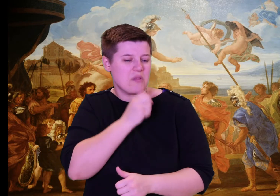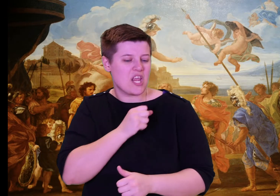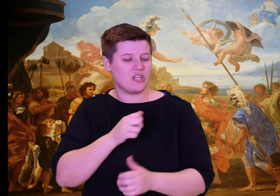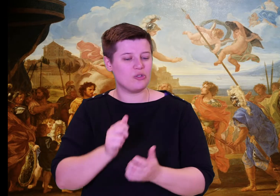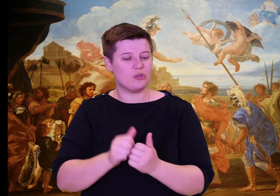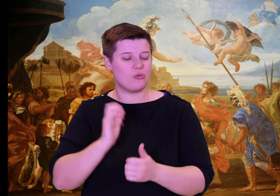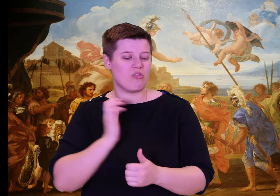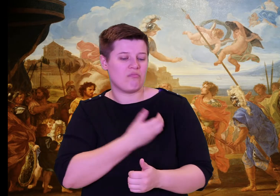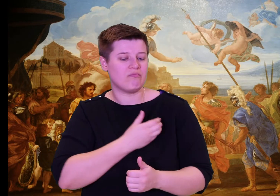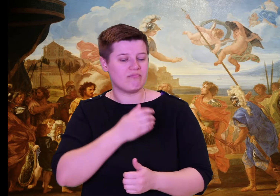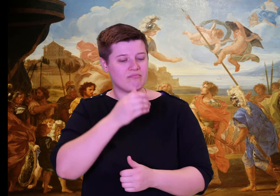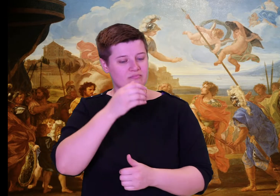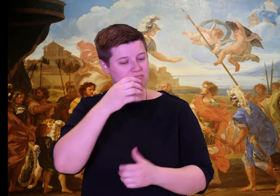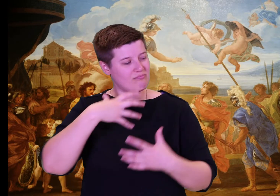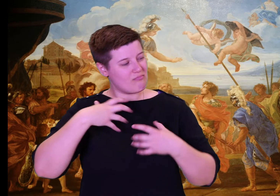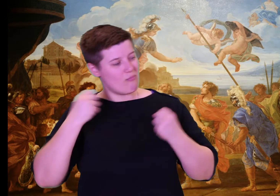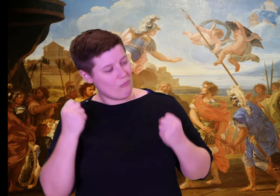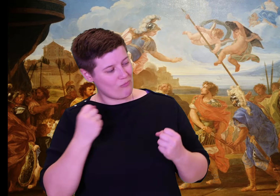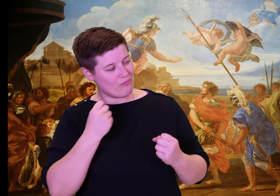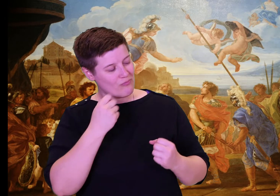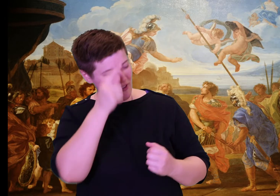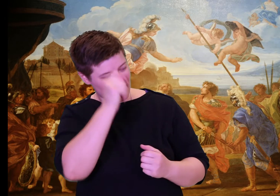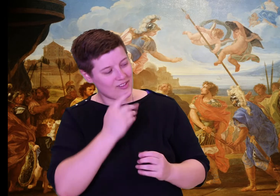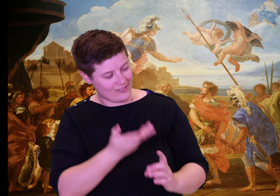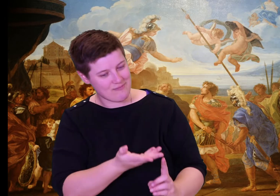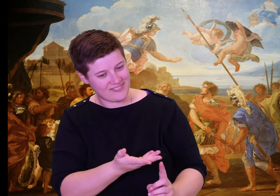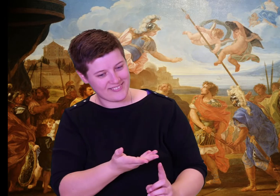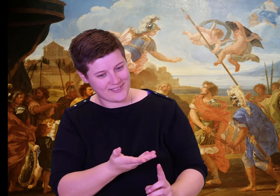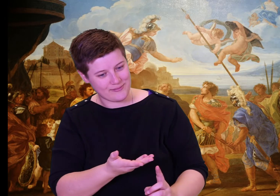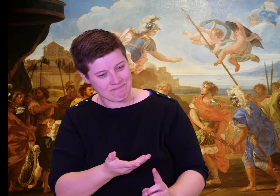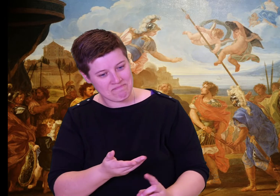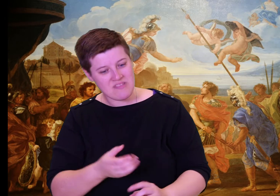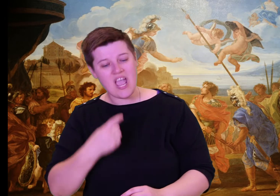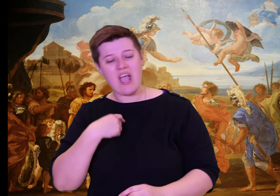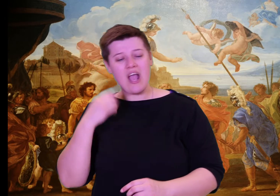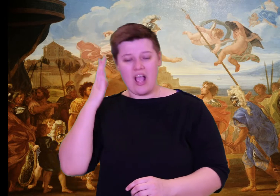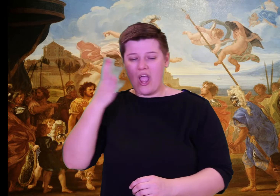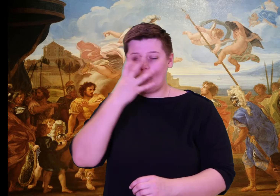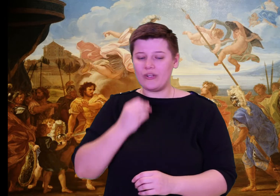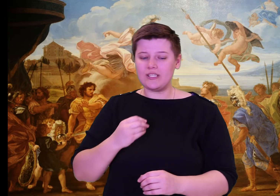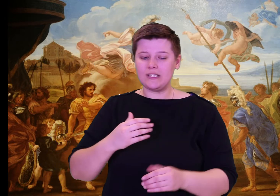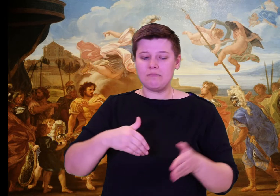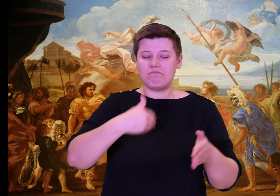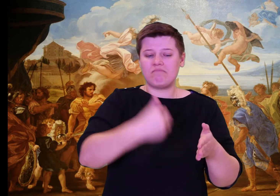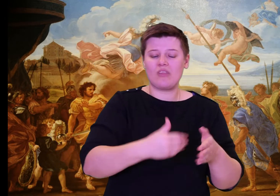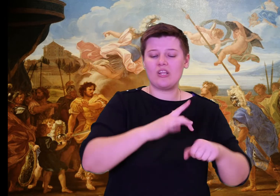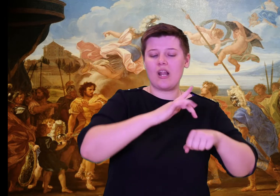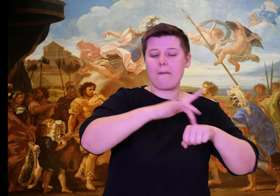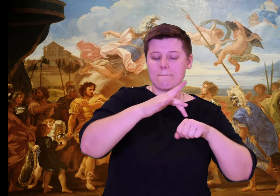the truth. He will not lie; he is an honest man."